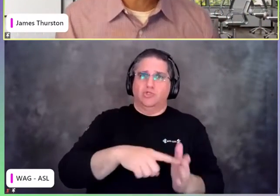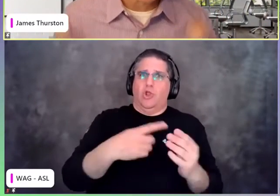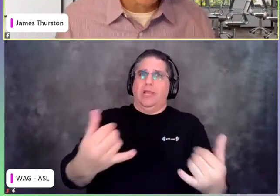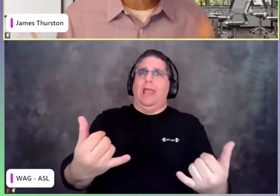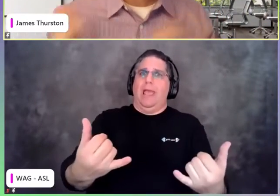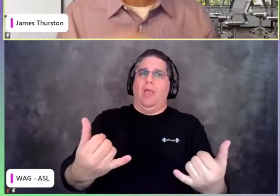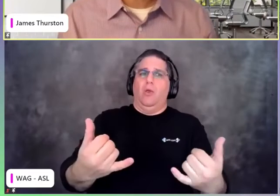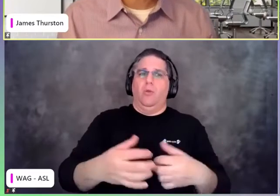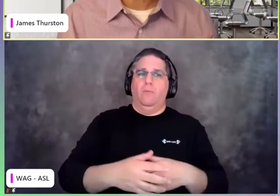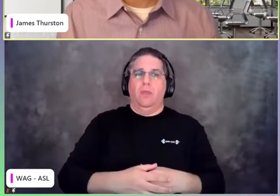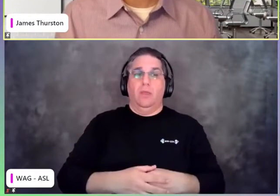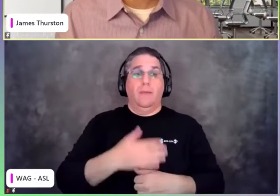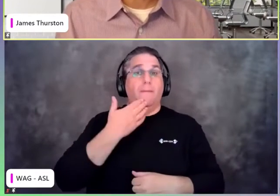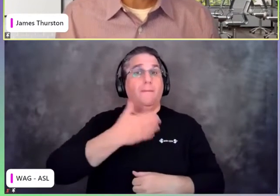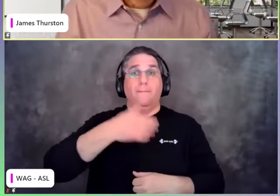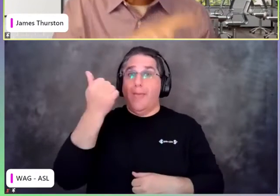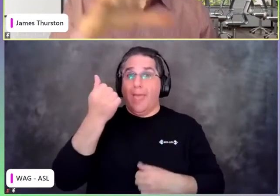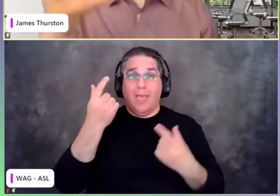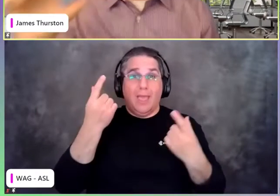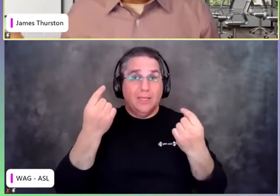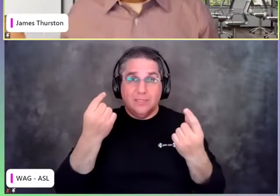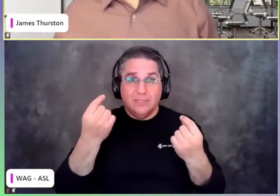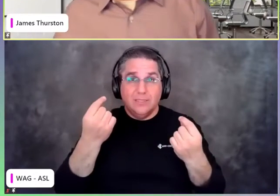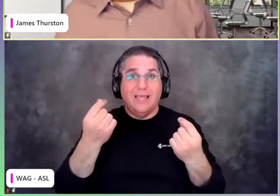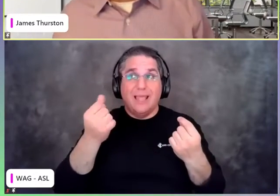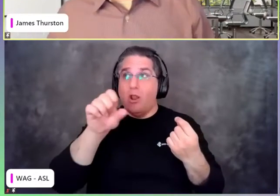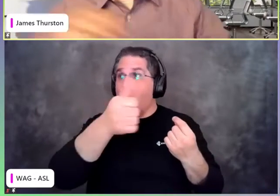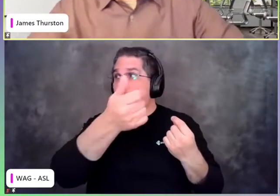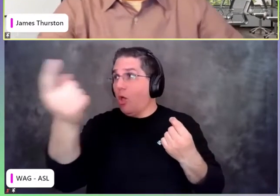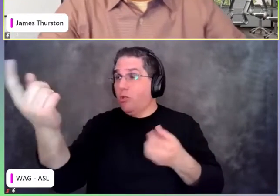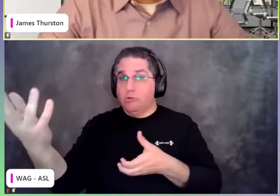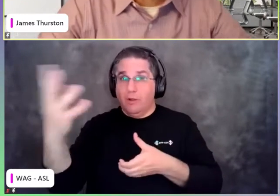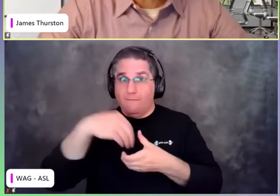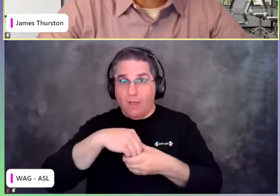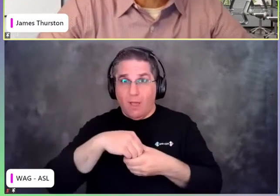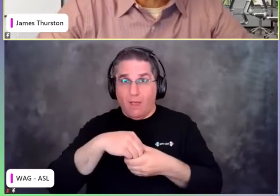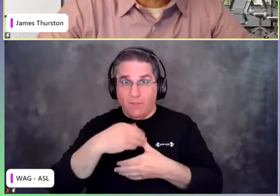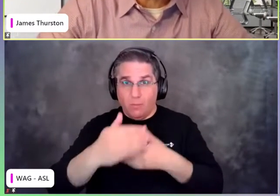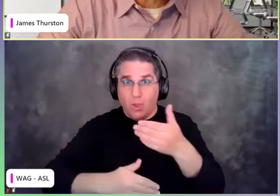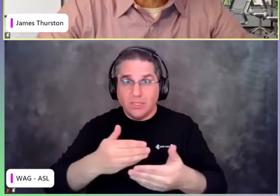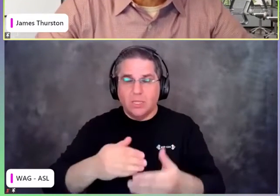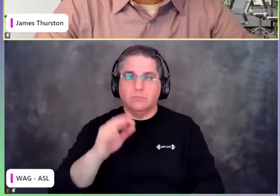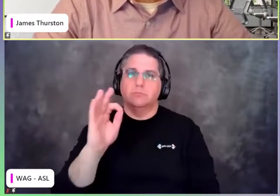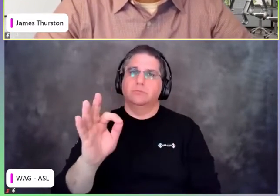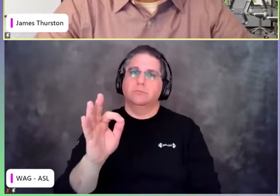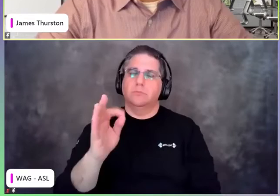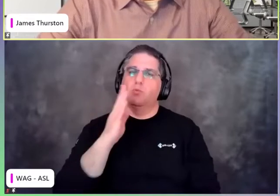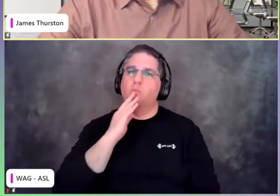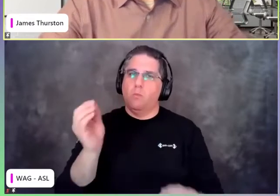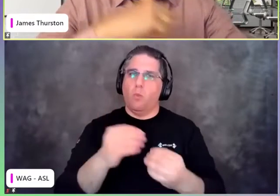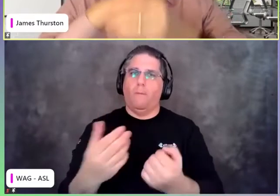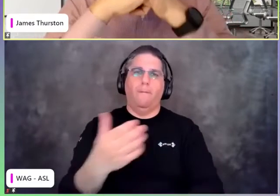involvement from different players. Now, for sure,